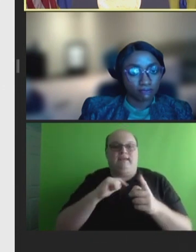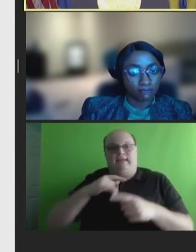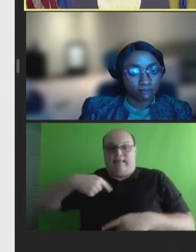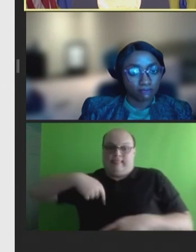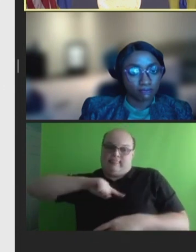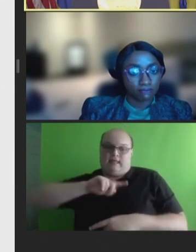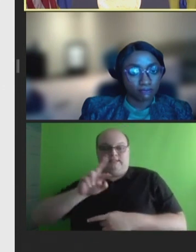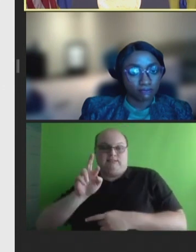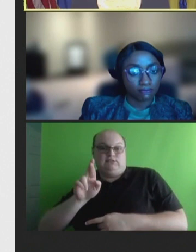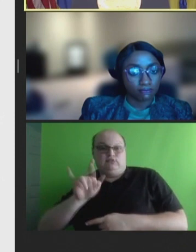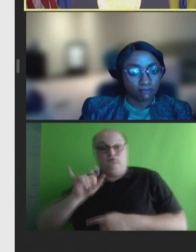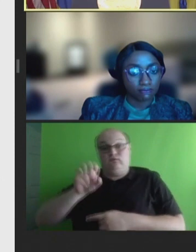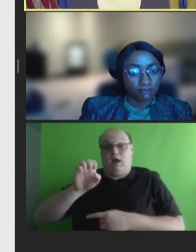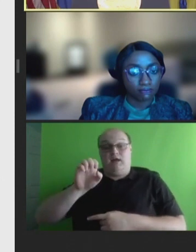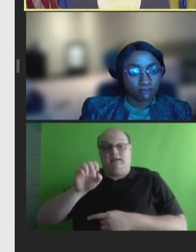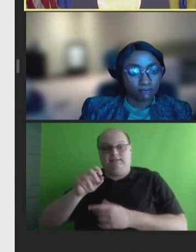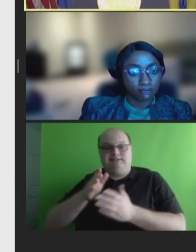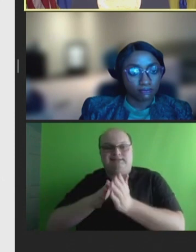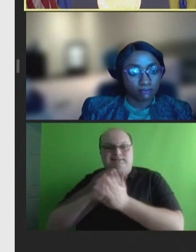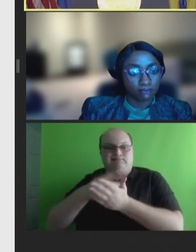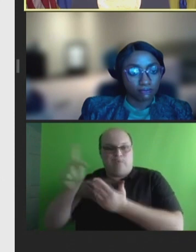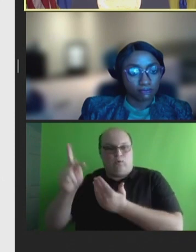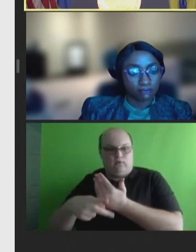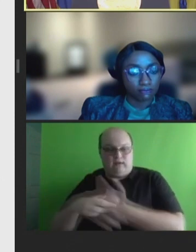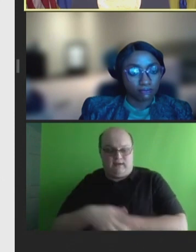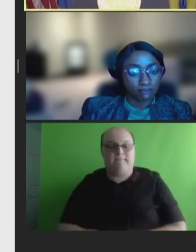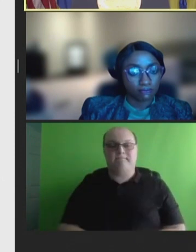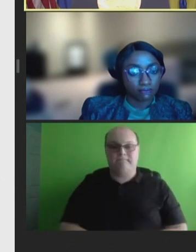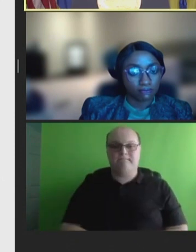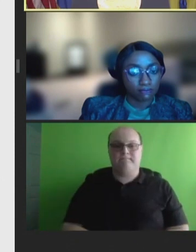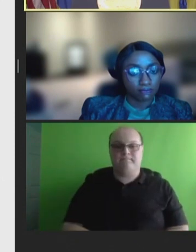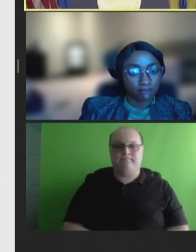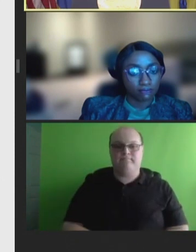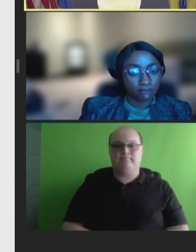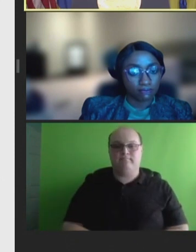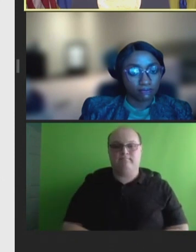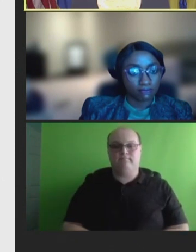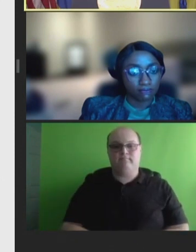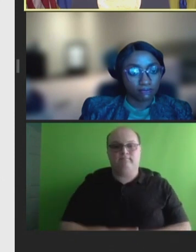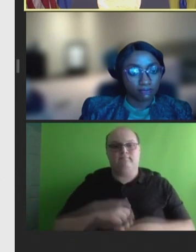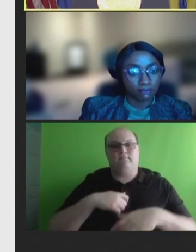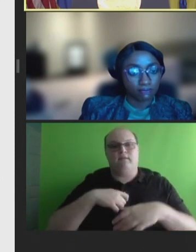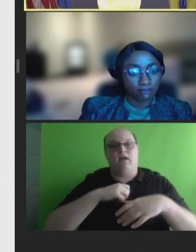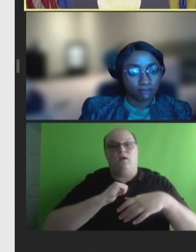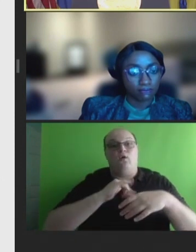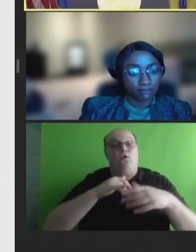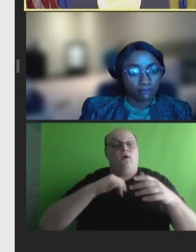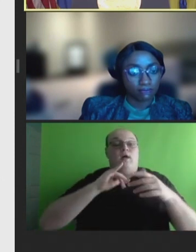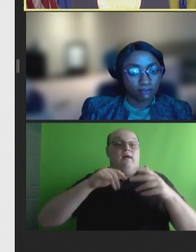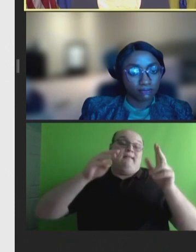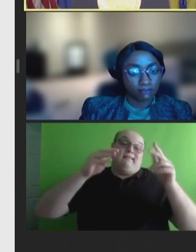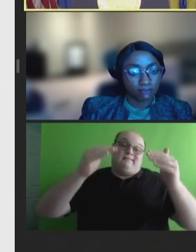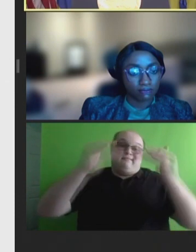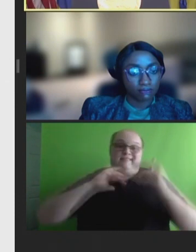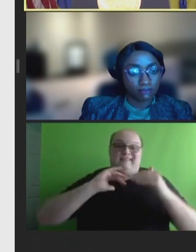In addition, we have reactivated the Let's Play Catch-up communication campaigns. So,